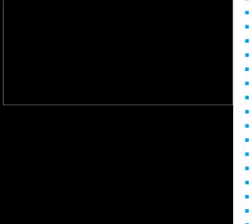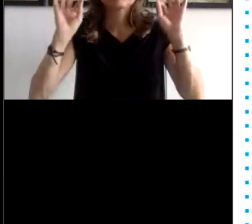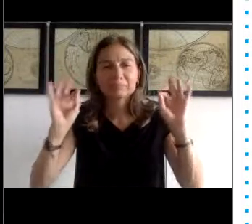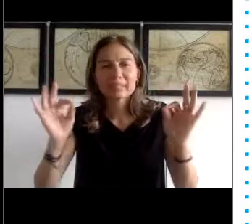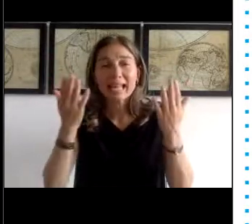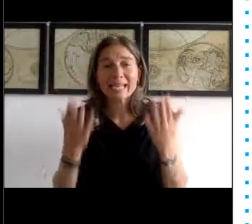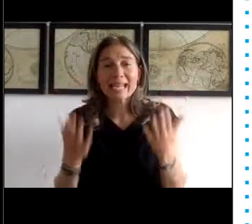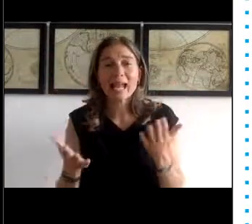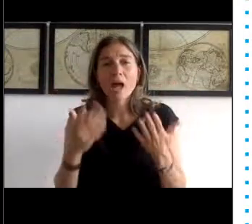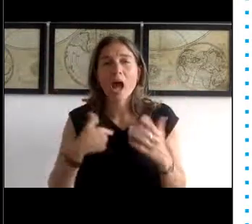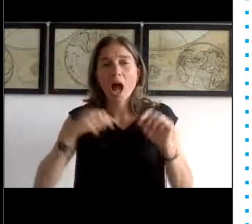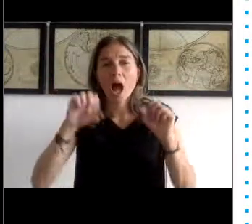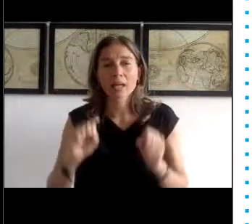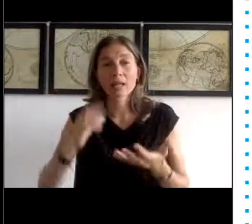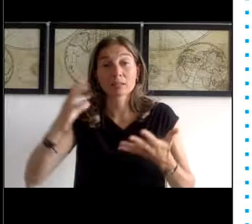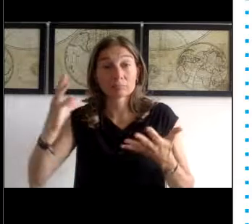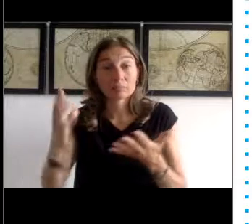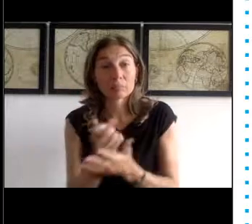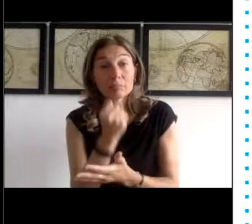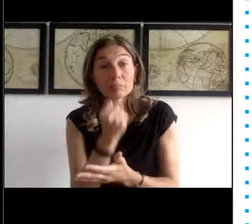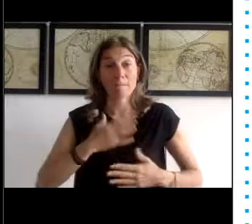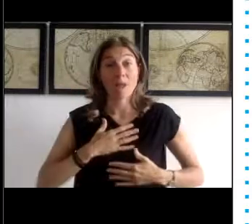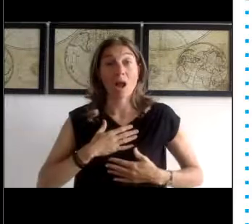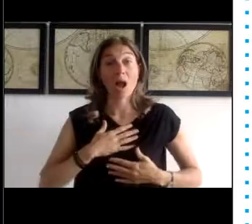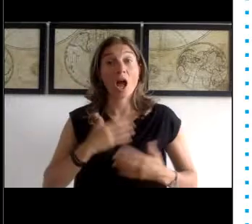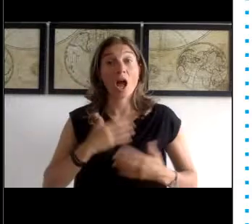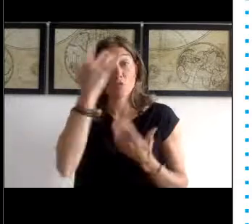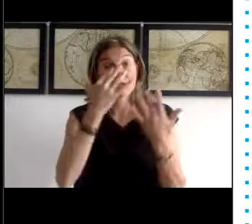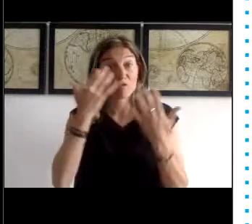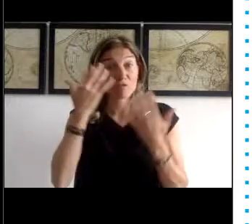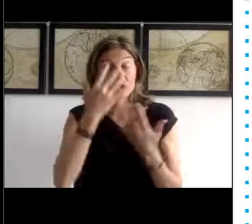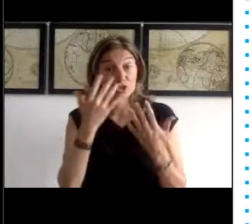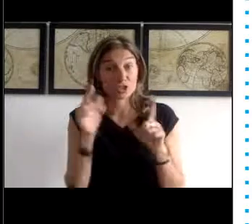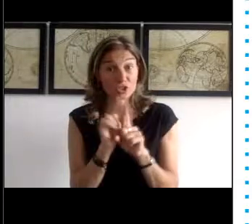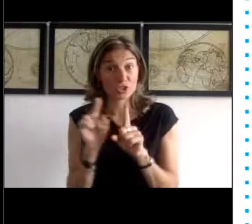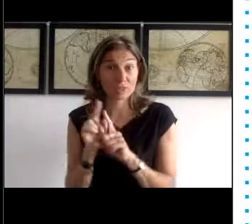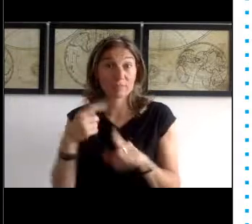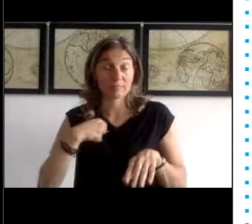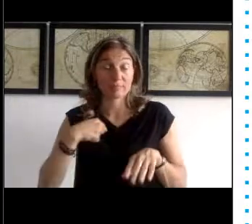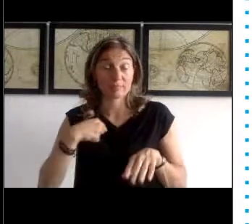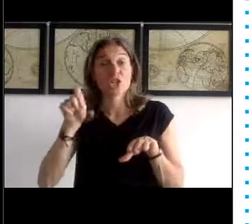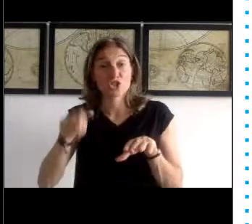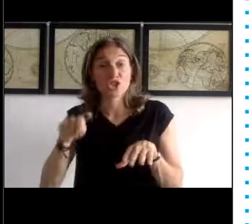at the university of Northumbria located in Newcastle, in the UK.